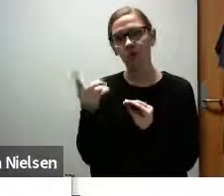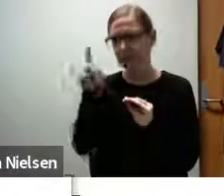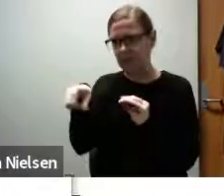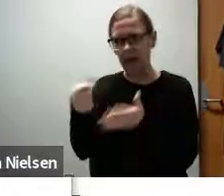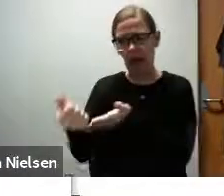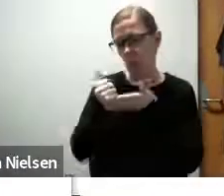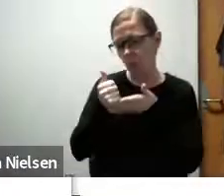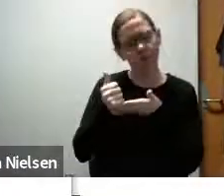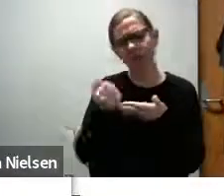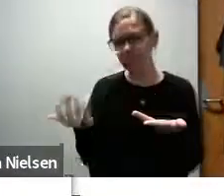So these little